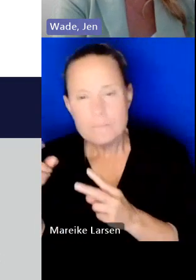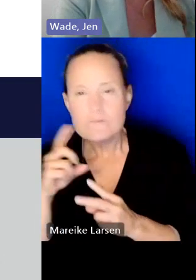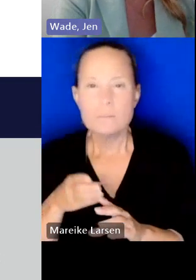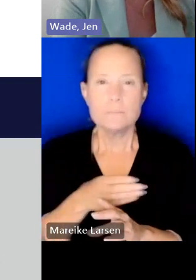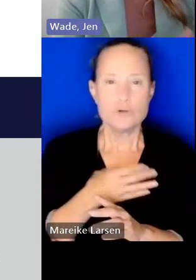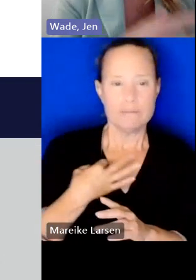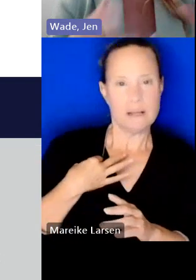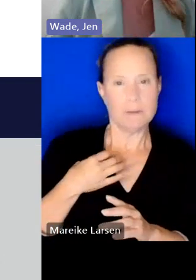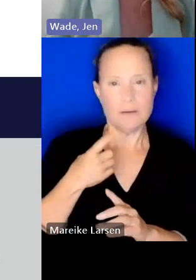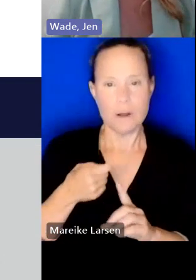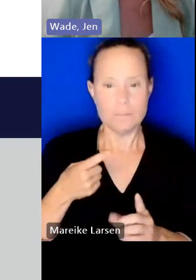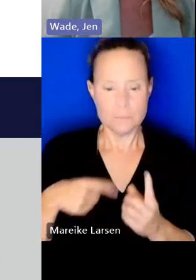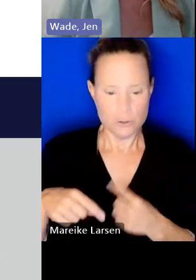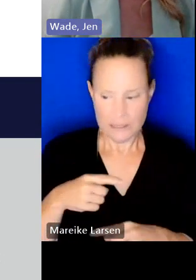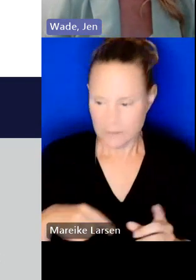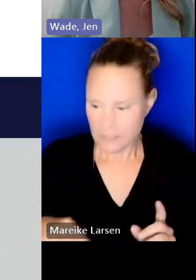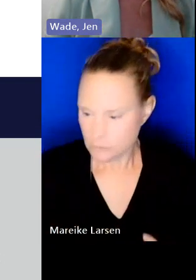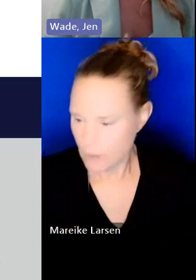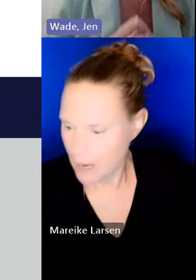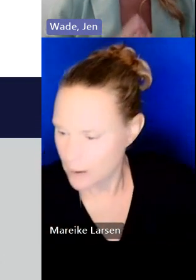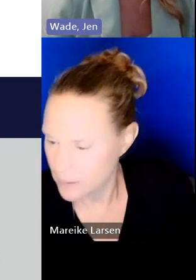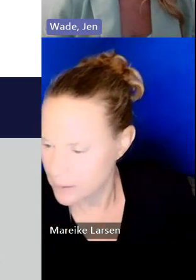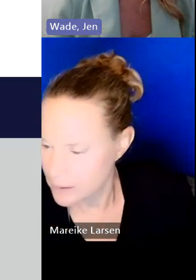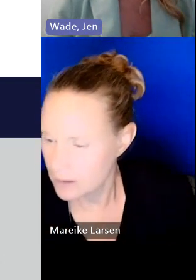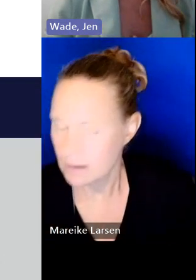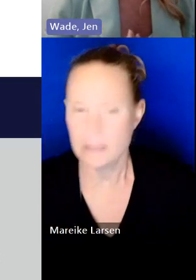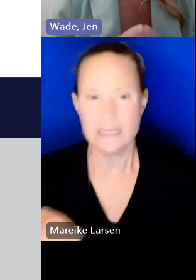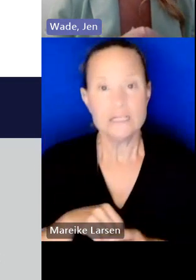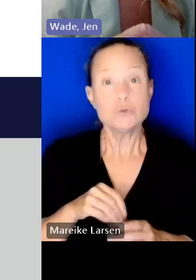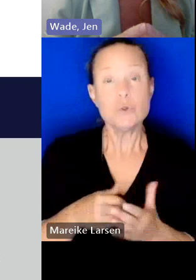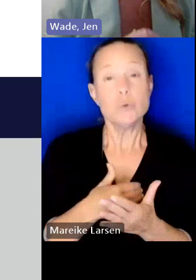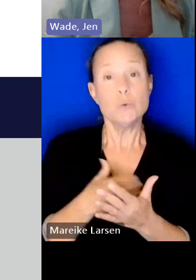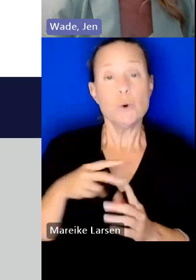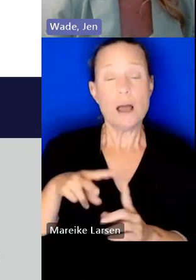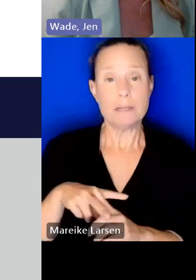previous application from the previous round into the new application. However,